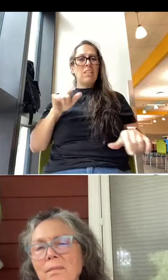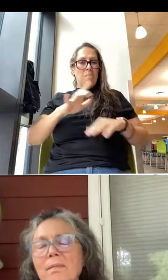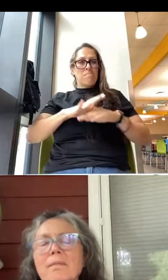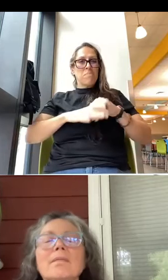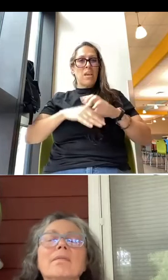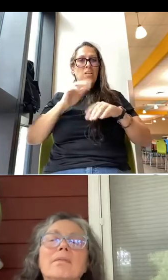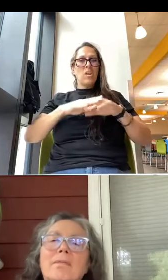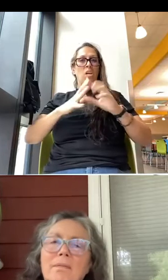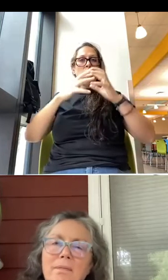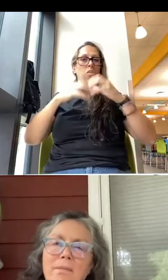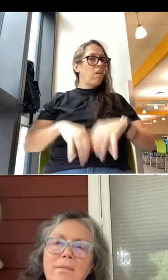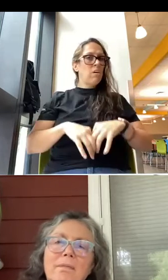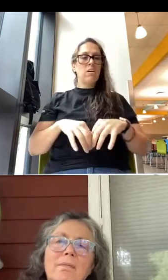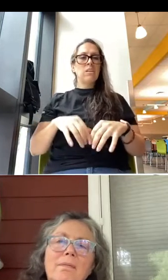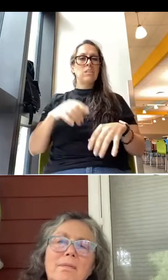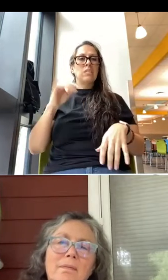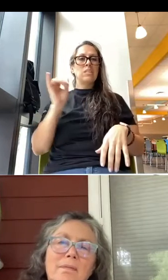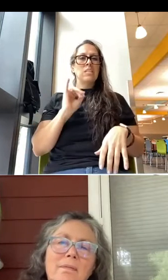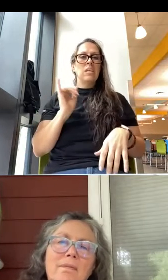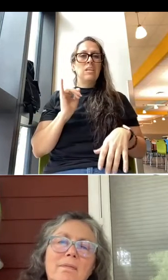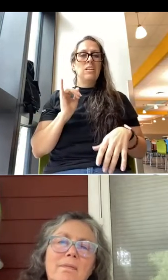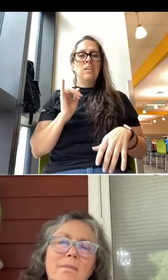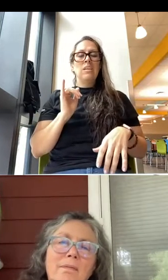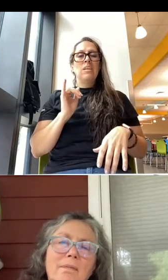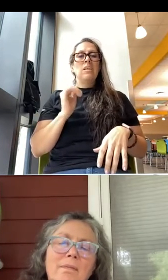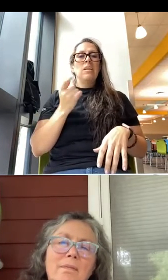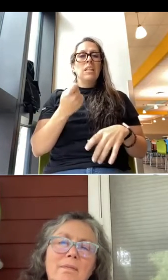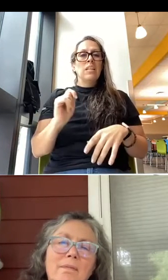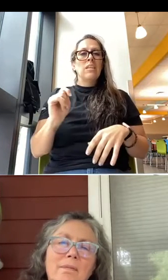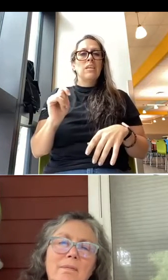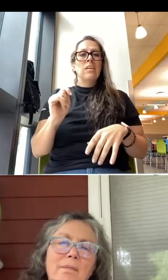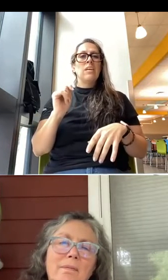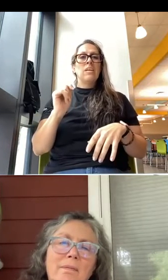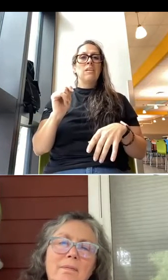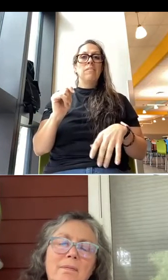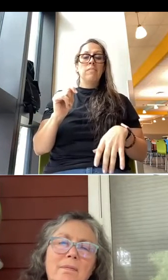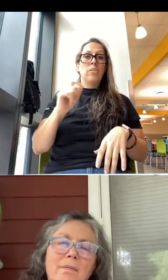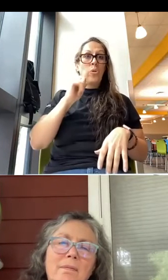like,like the, the, the, the nominal racial divisions and stuff,